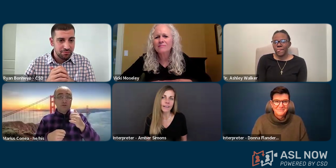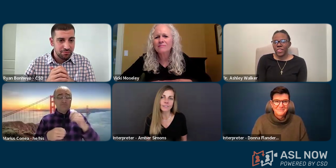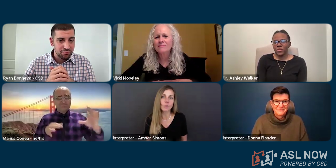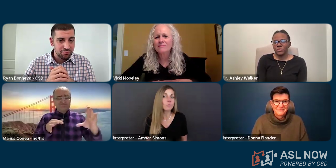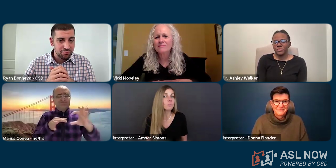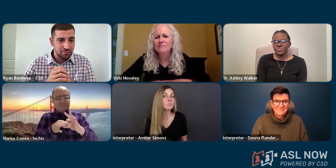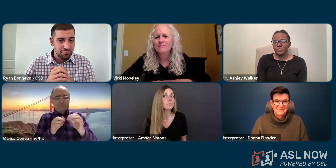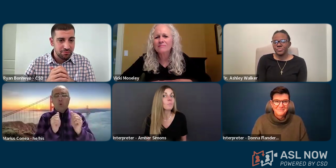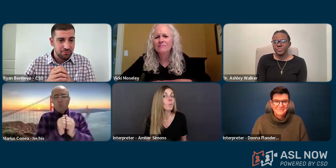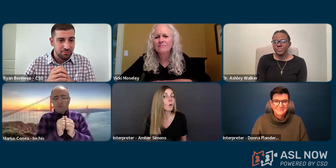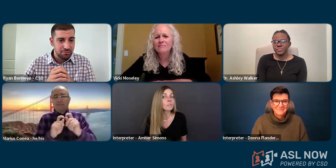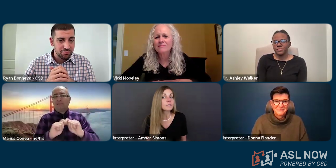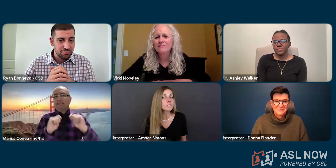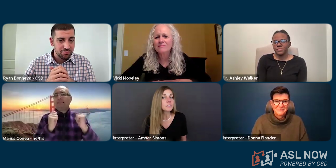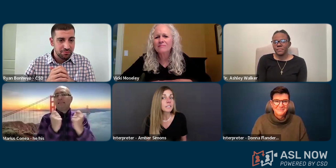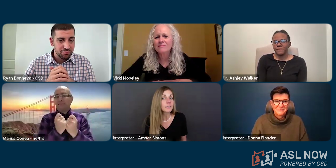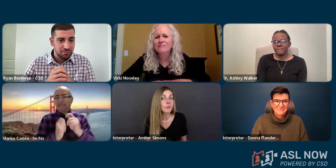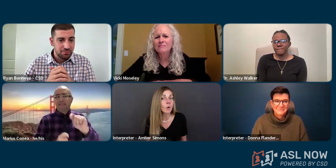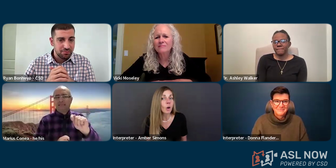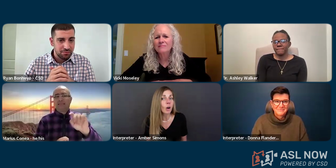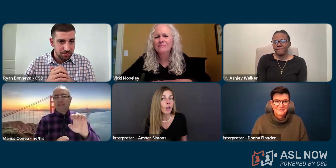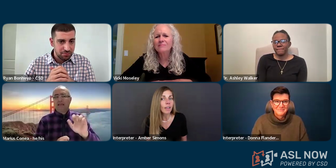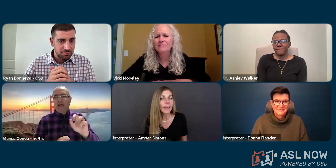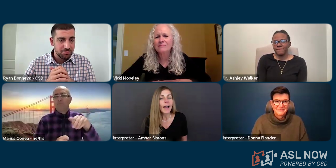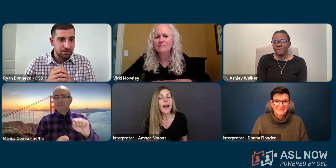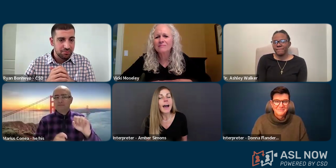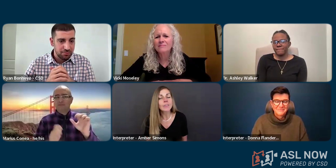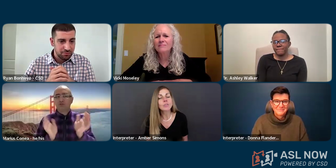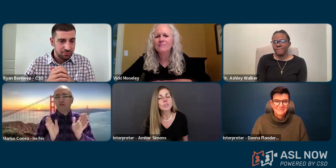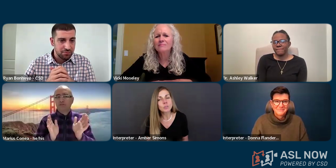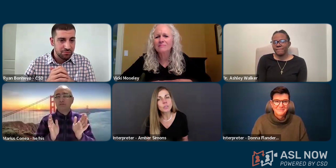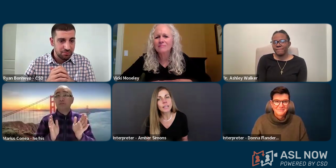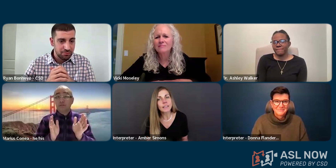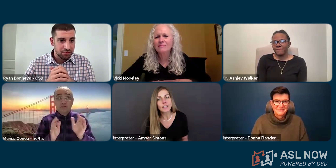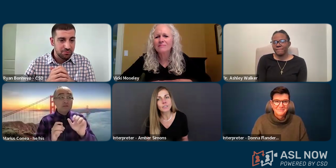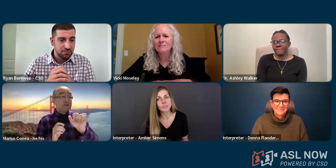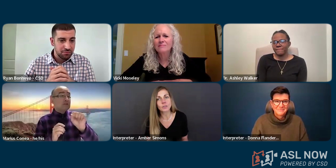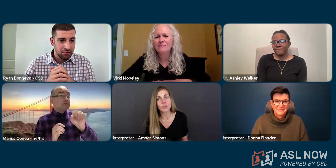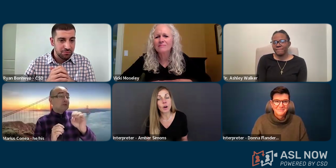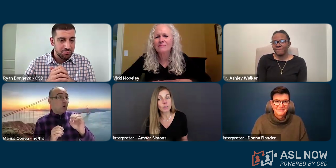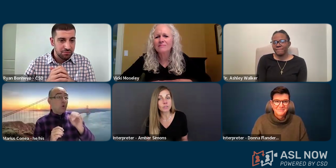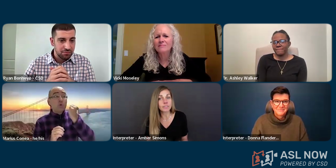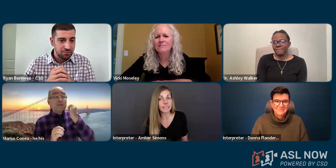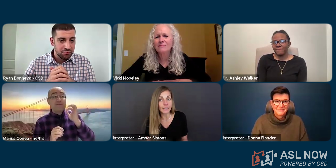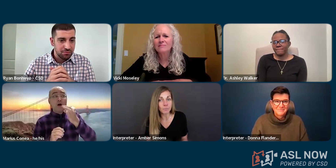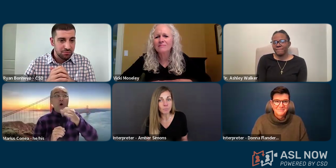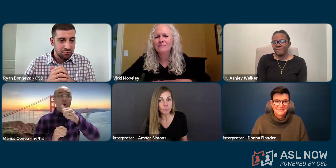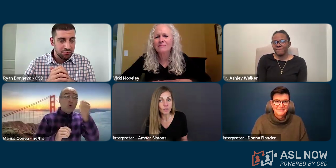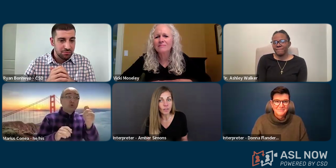I don't want to get a phone call. I do connect on Teams.